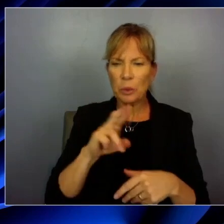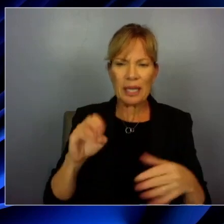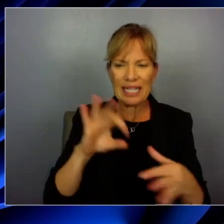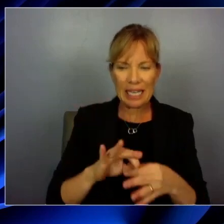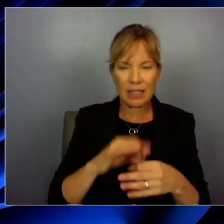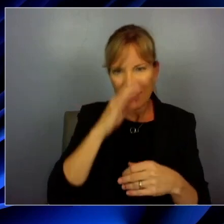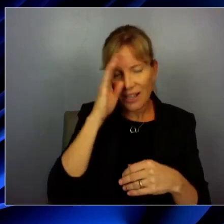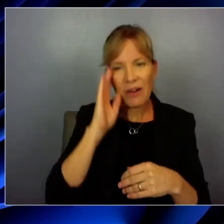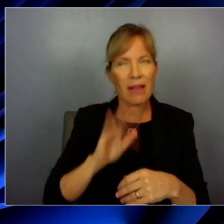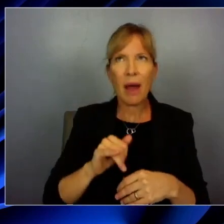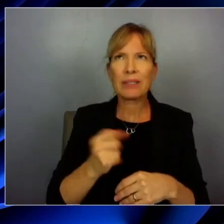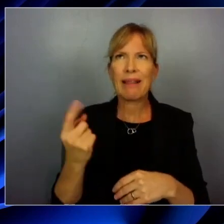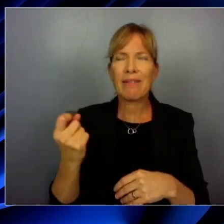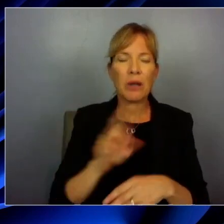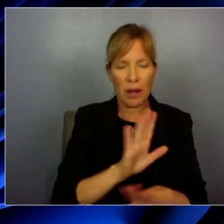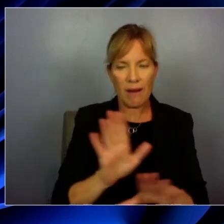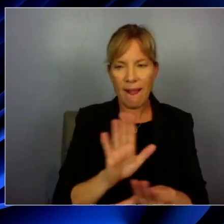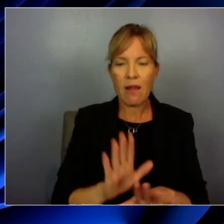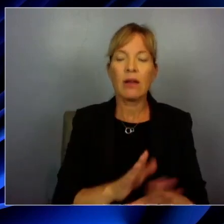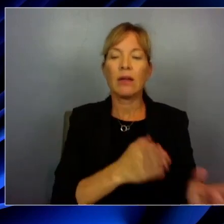OK, let's move to the disconnect sound Windows 10.